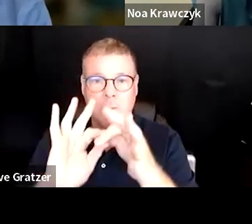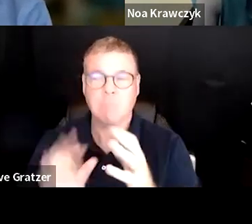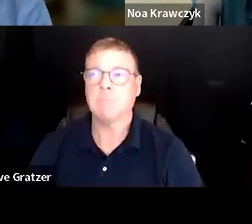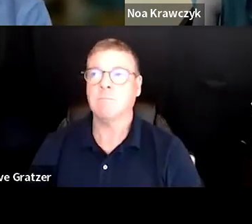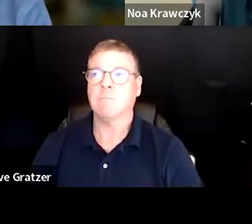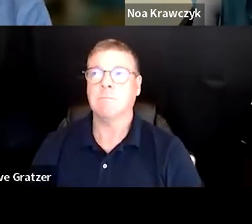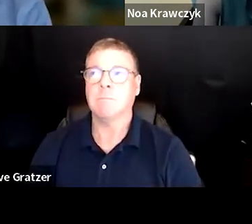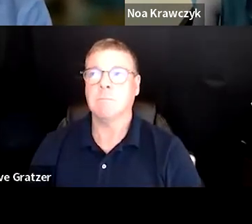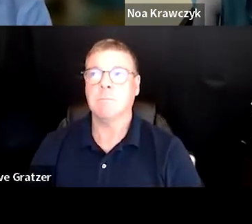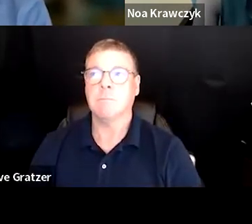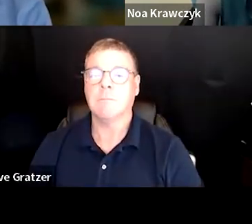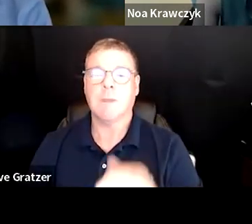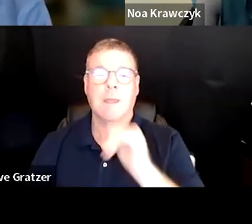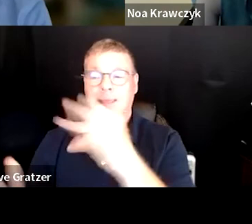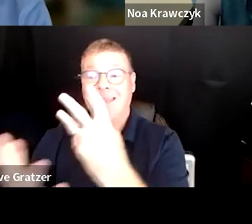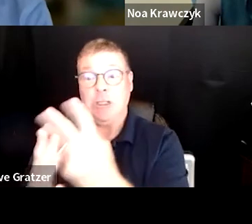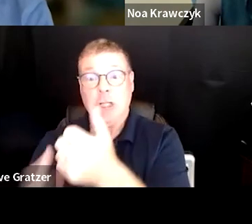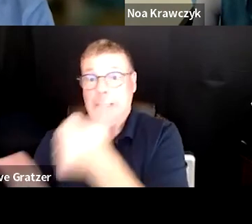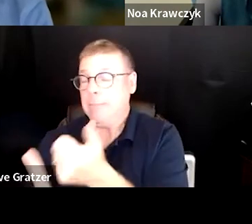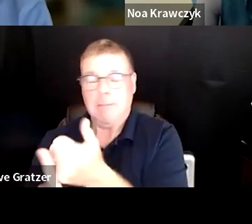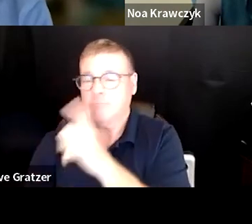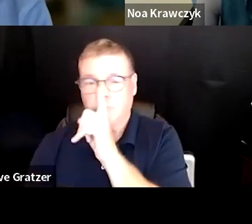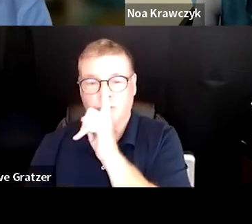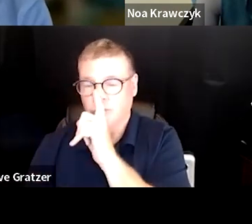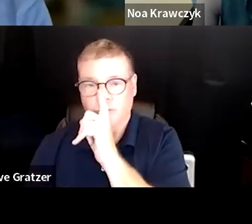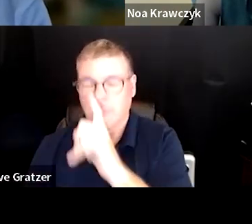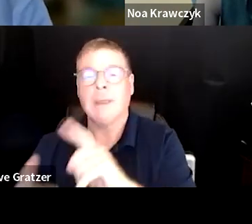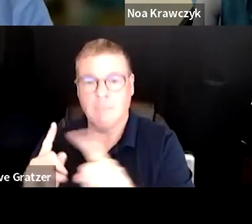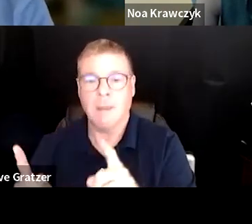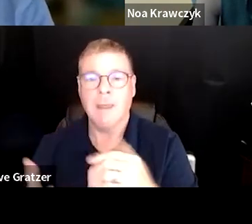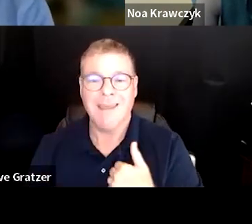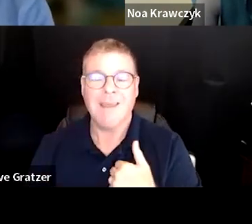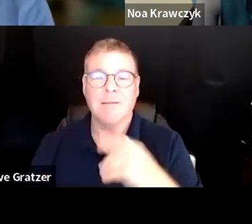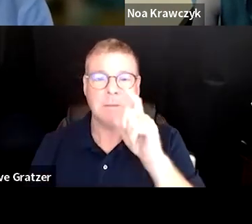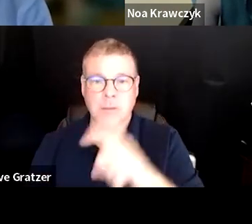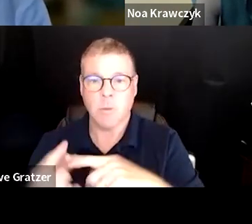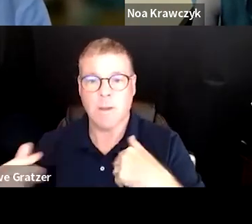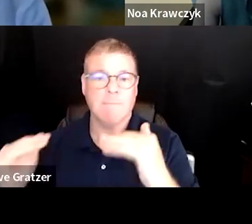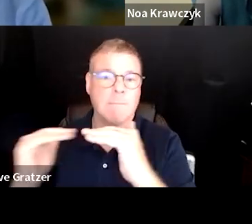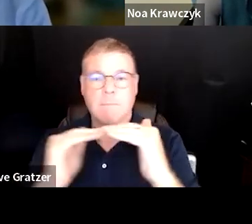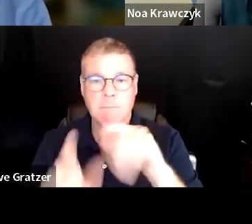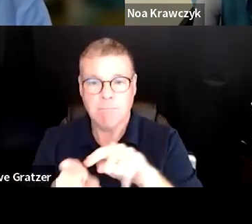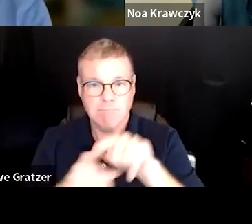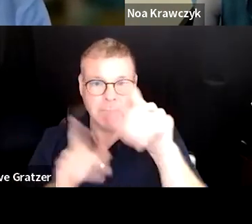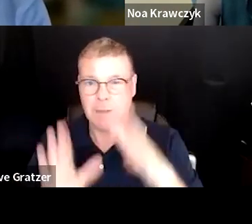as opposed to the jails themselves per se having a peer specialist. I'm not sure if Sharon